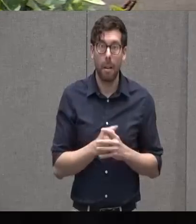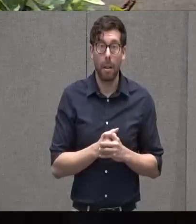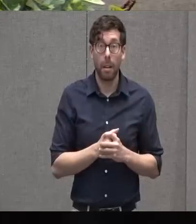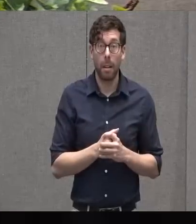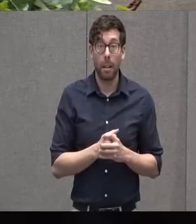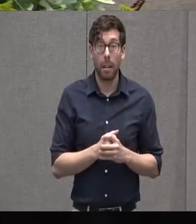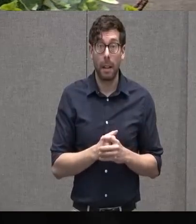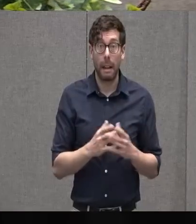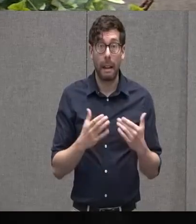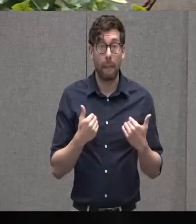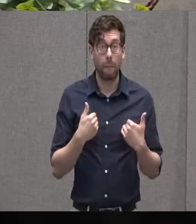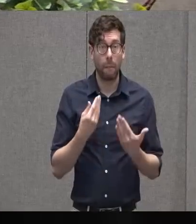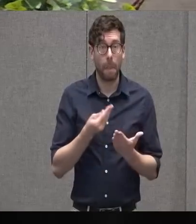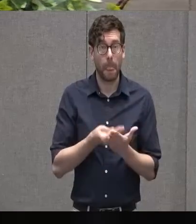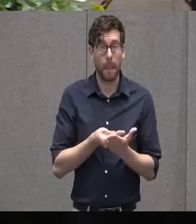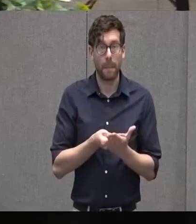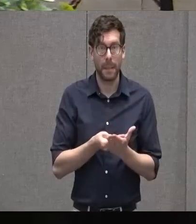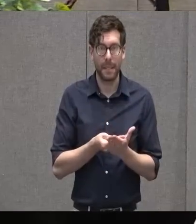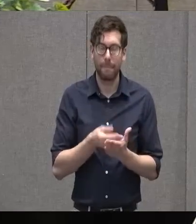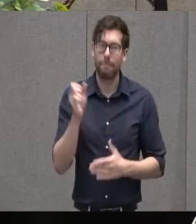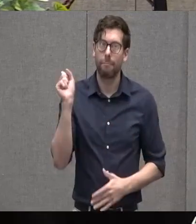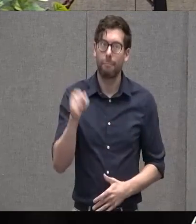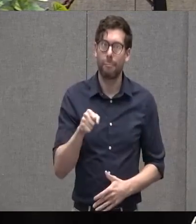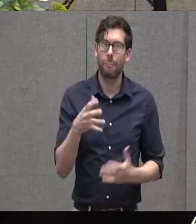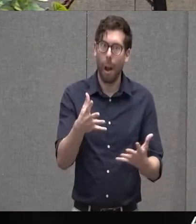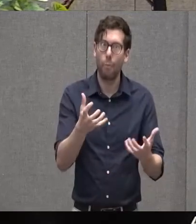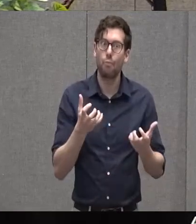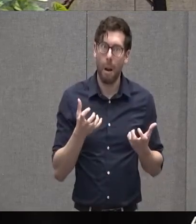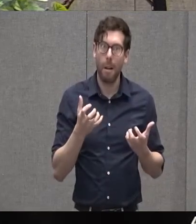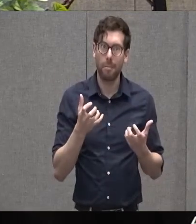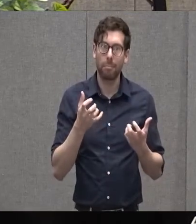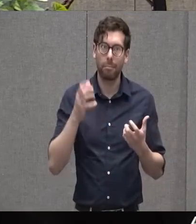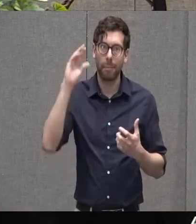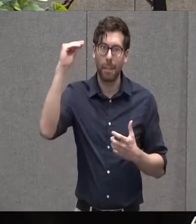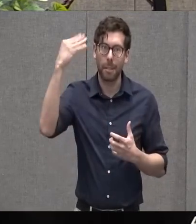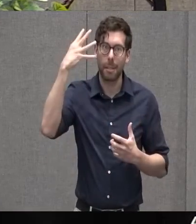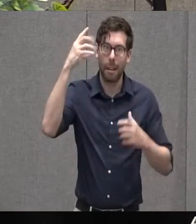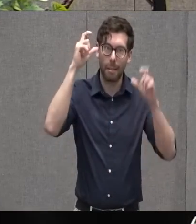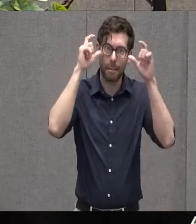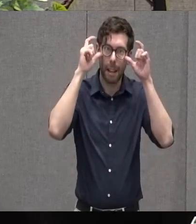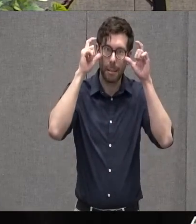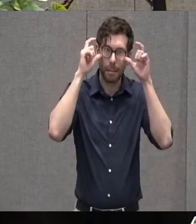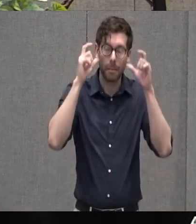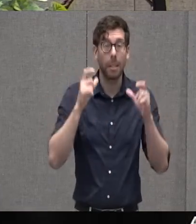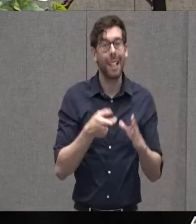I definitely want to buy my sunglasses. The sunglasses cost $5.